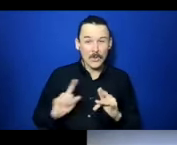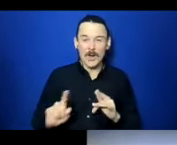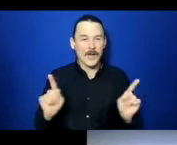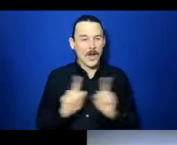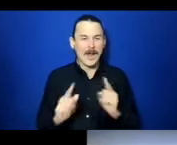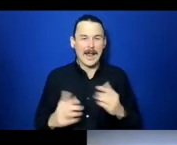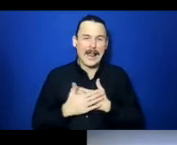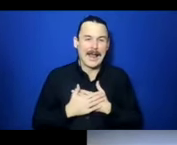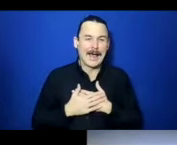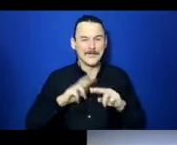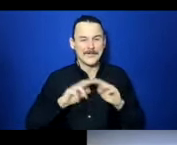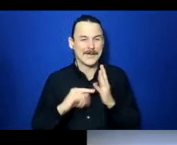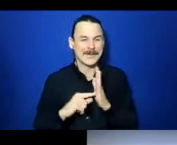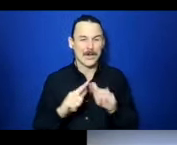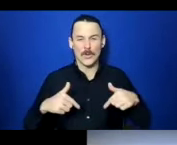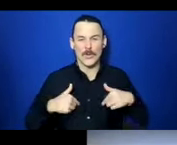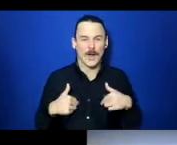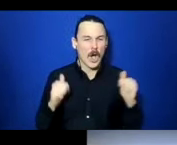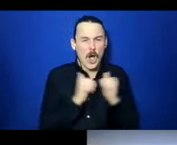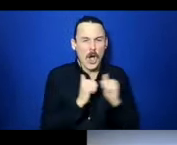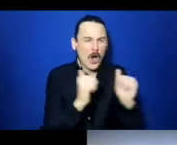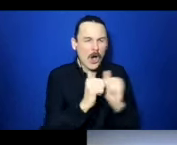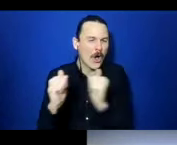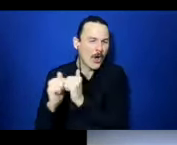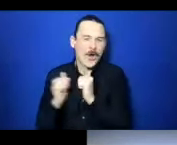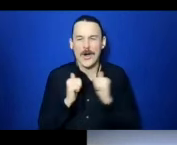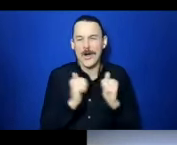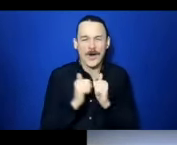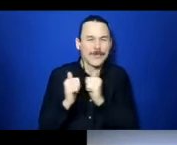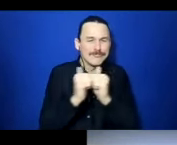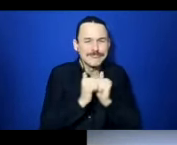that we're all probably going to agree with each other. So I’ll try to be the controversial one to